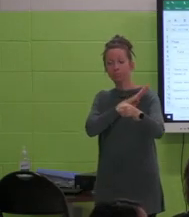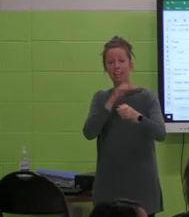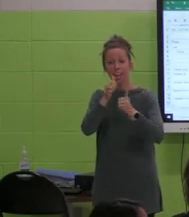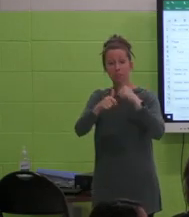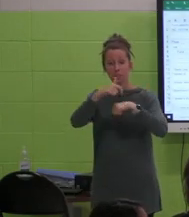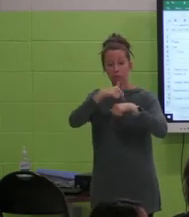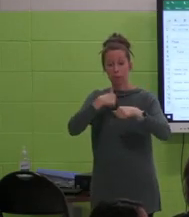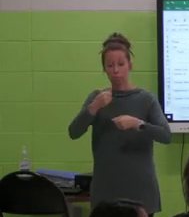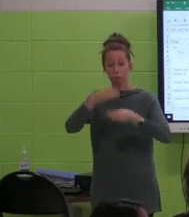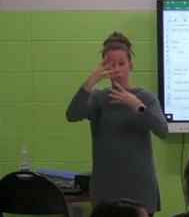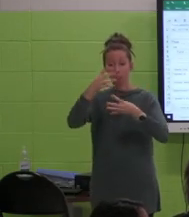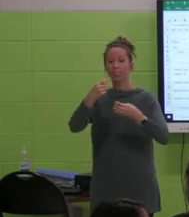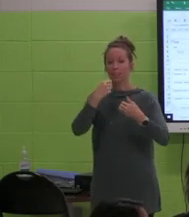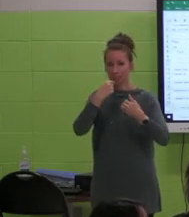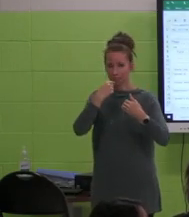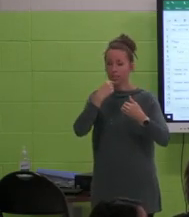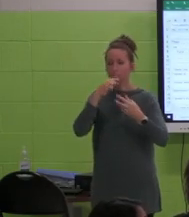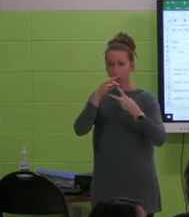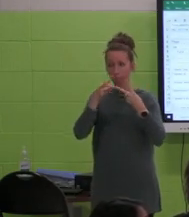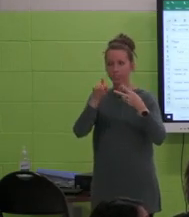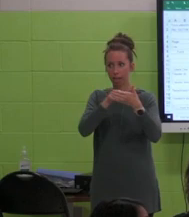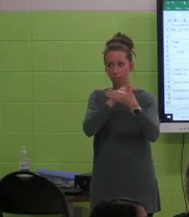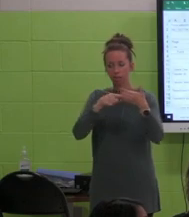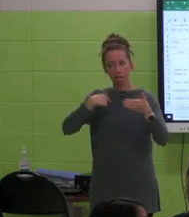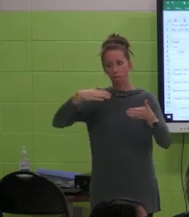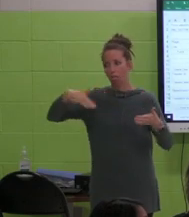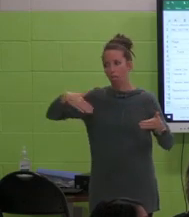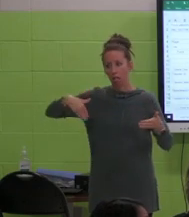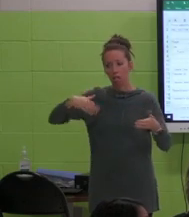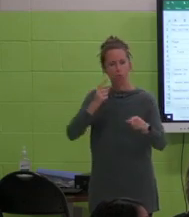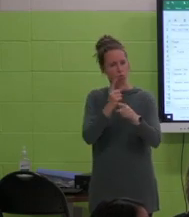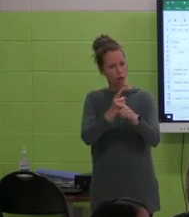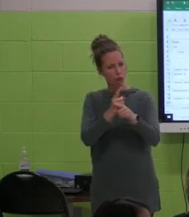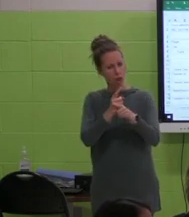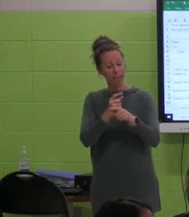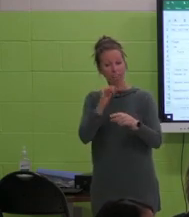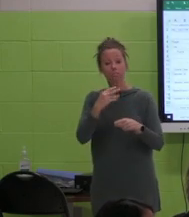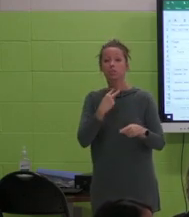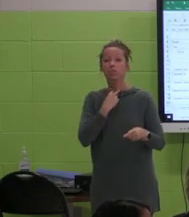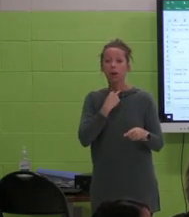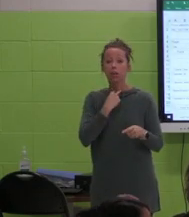cancel it right and I have not done that yet but right so if it's like if it's stuck at principal